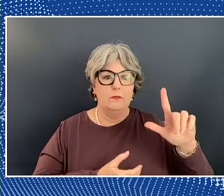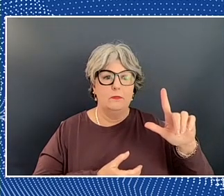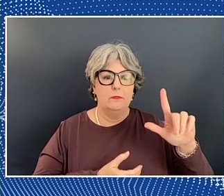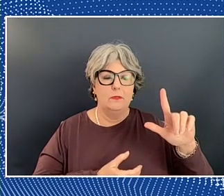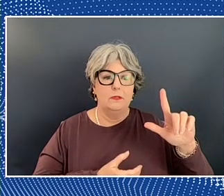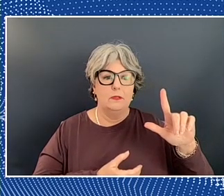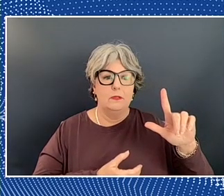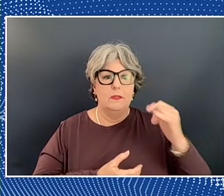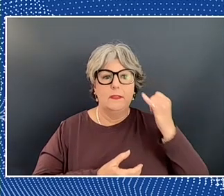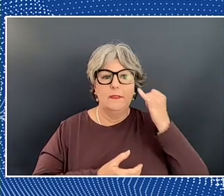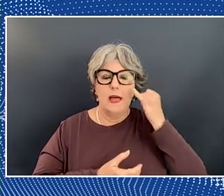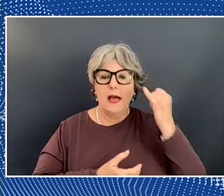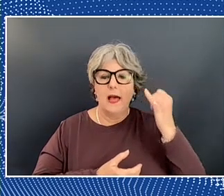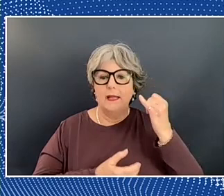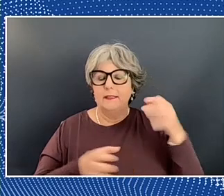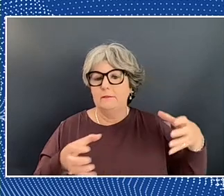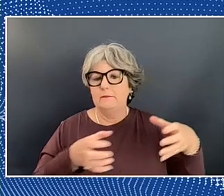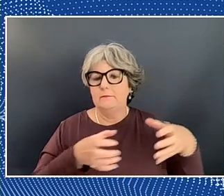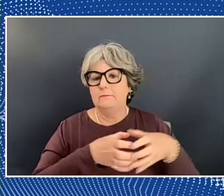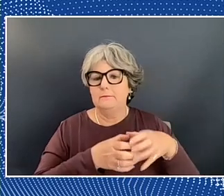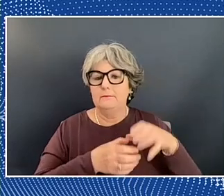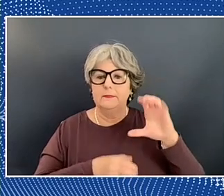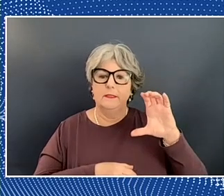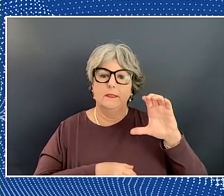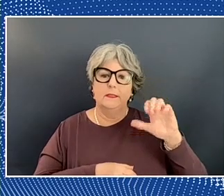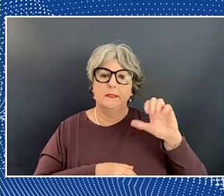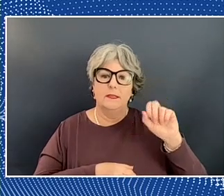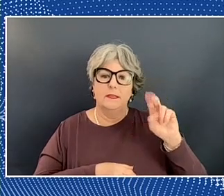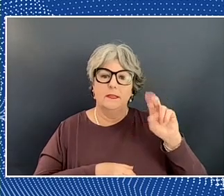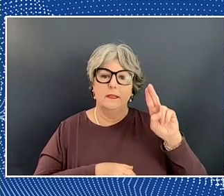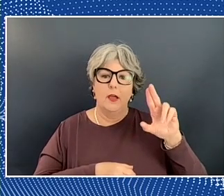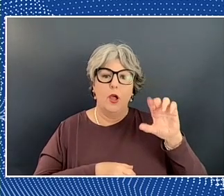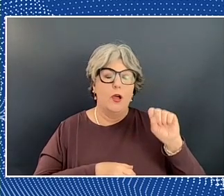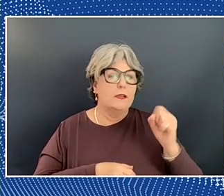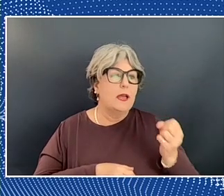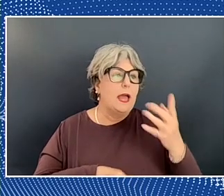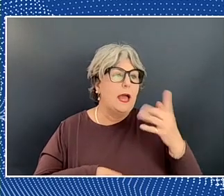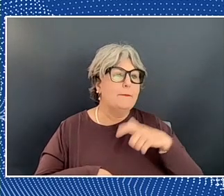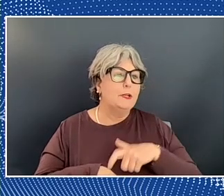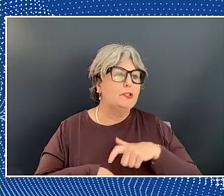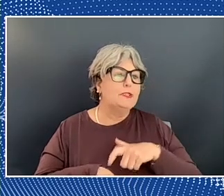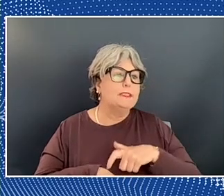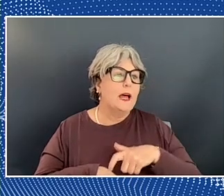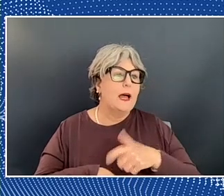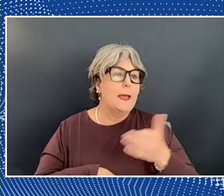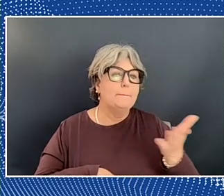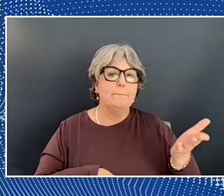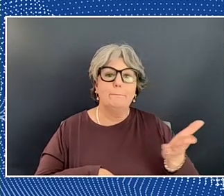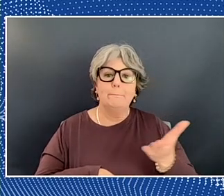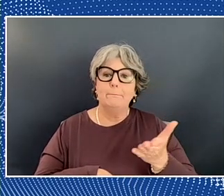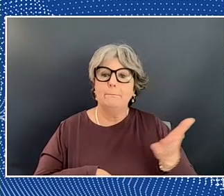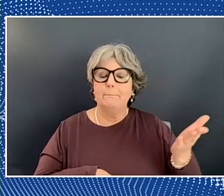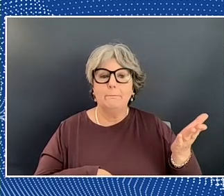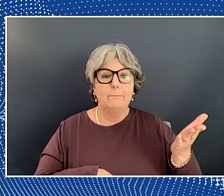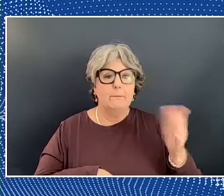caucus, can I have perhaps estimated time from Yael for the need for the caucus?